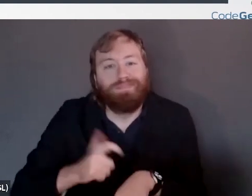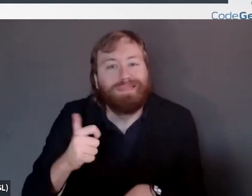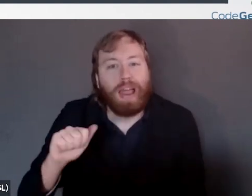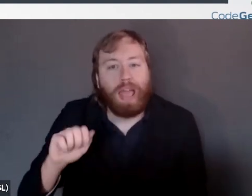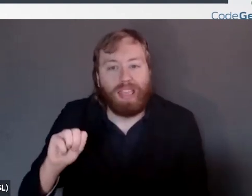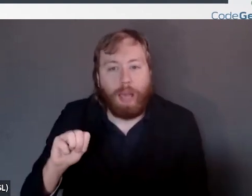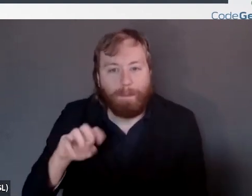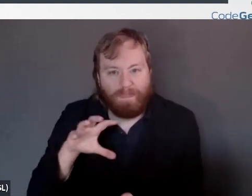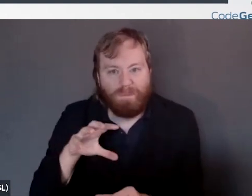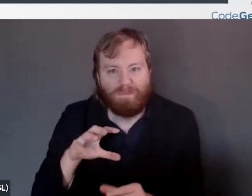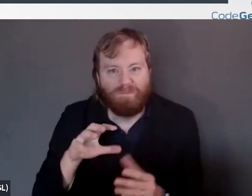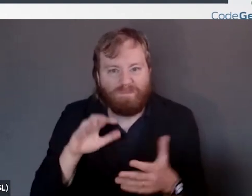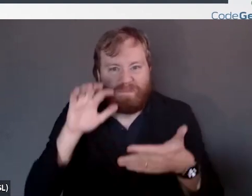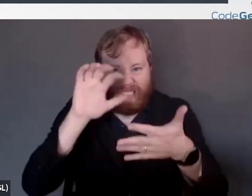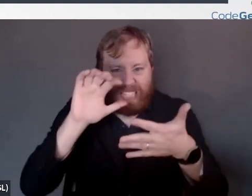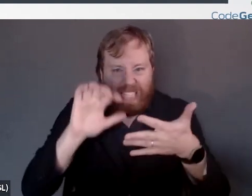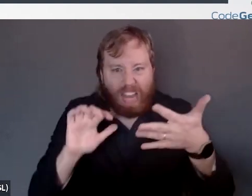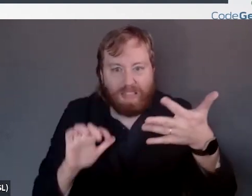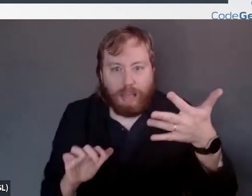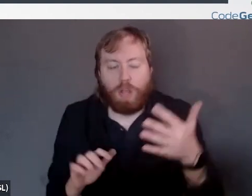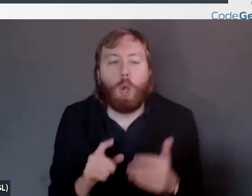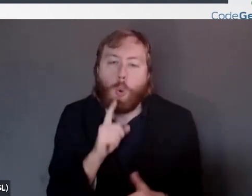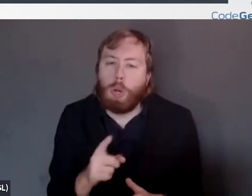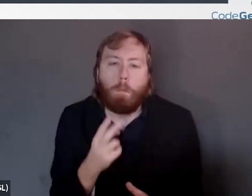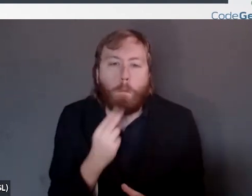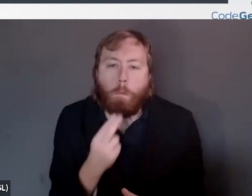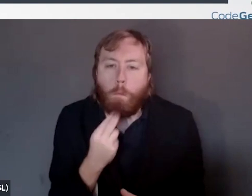This is very basic for a very small table, but you can expand it to as many rows,